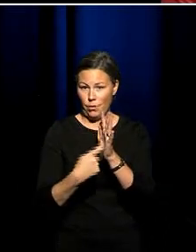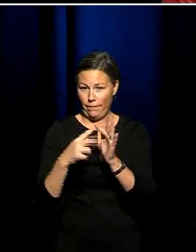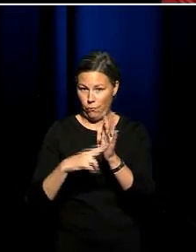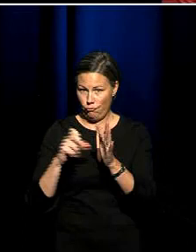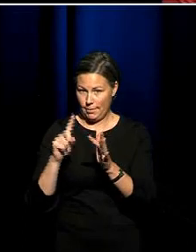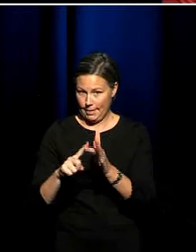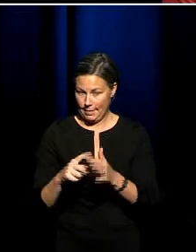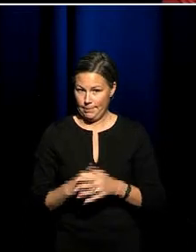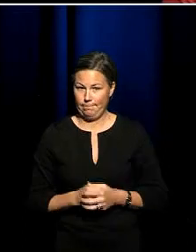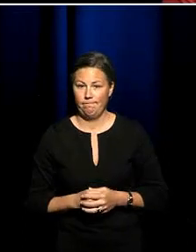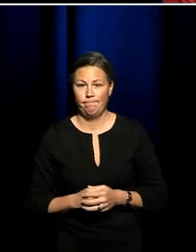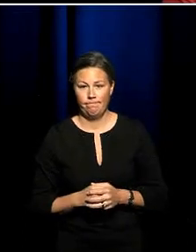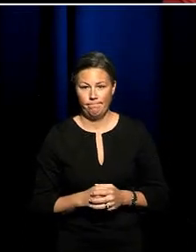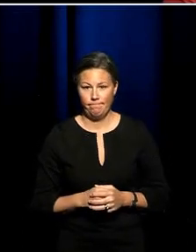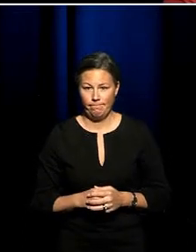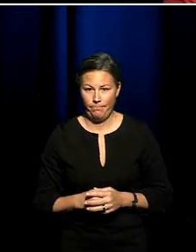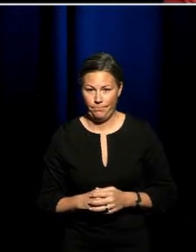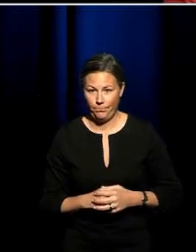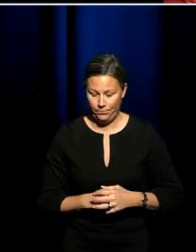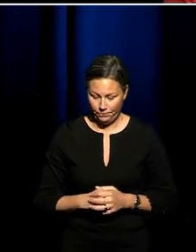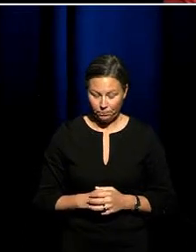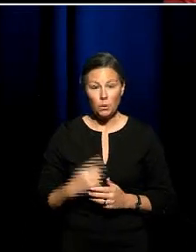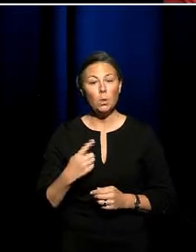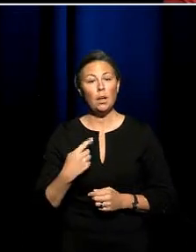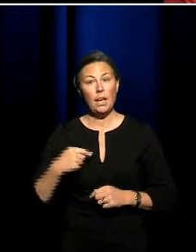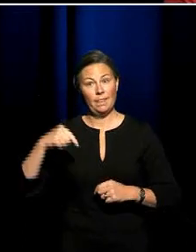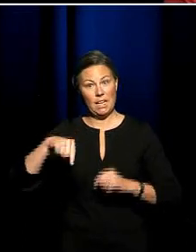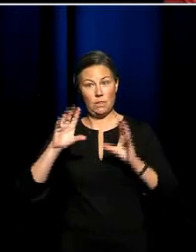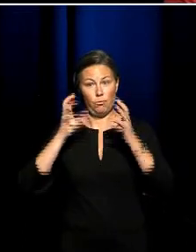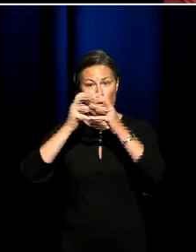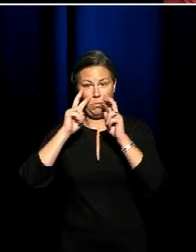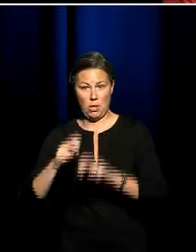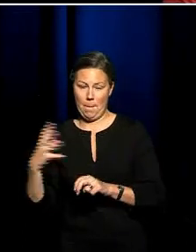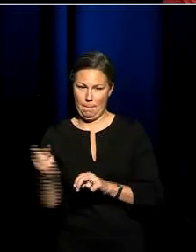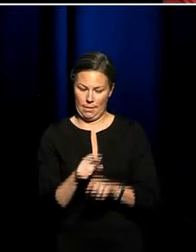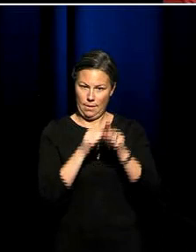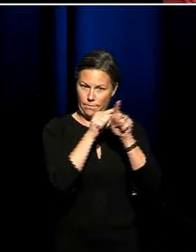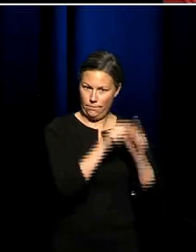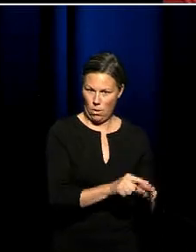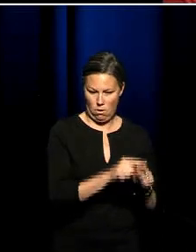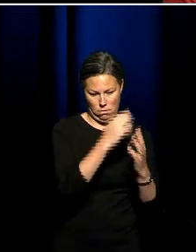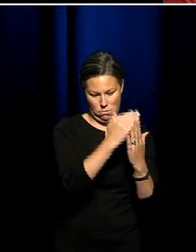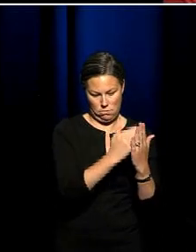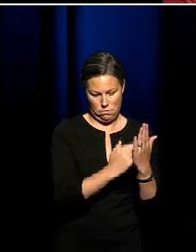that govern the inquiry of this Royal Commission. First; breadth: the Terms of